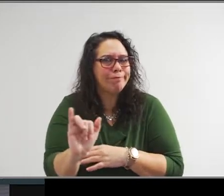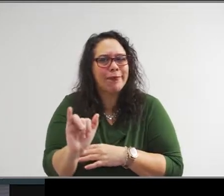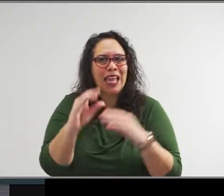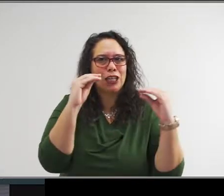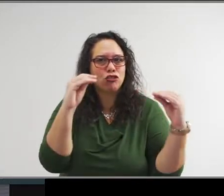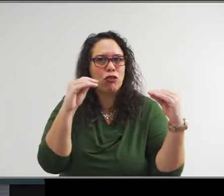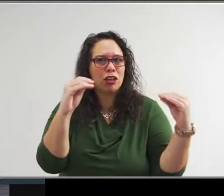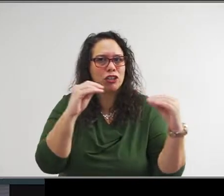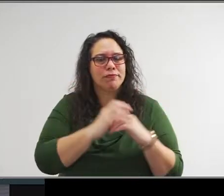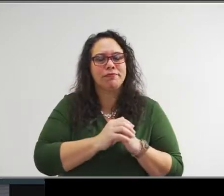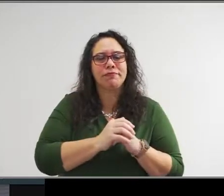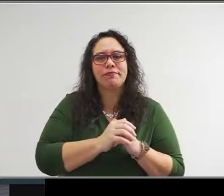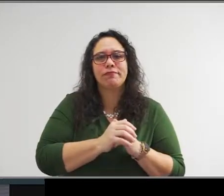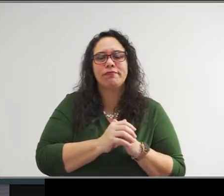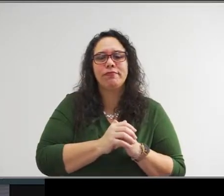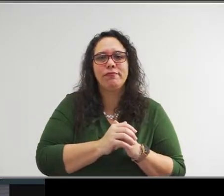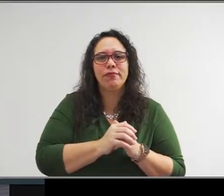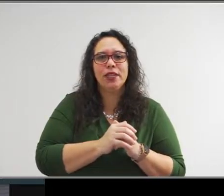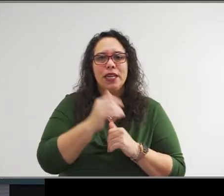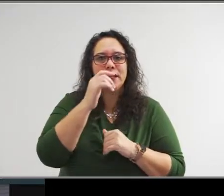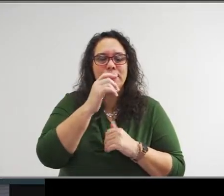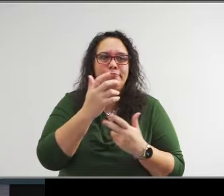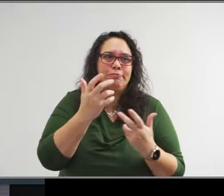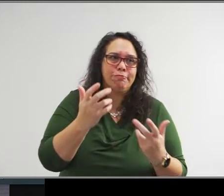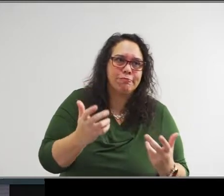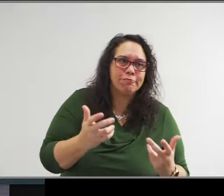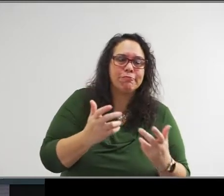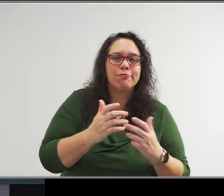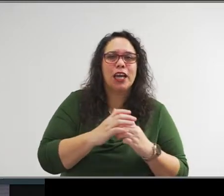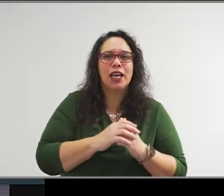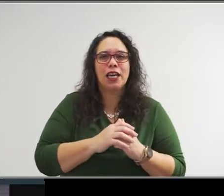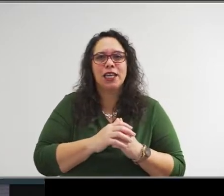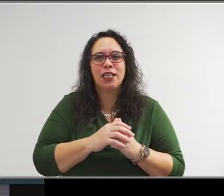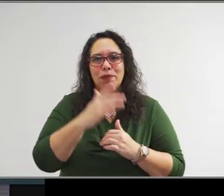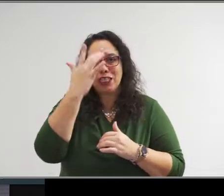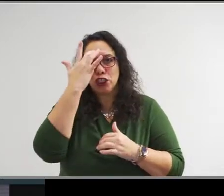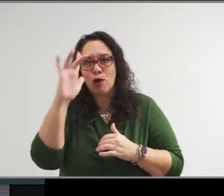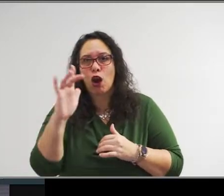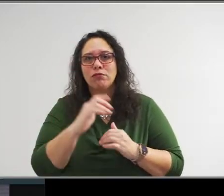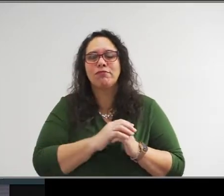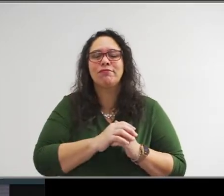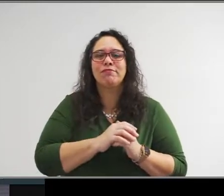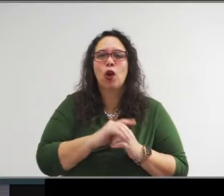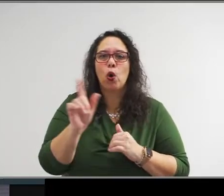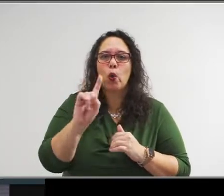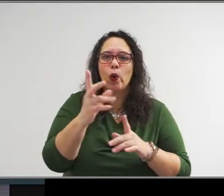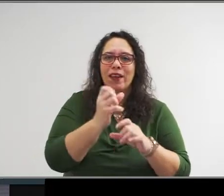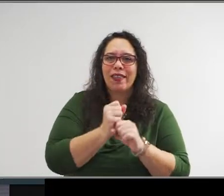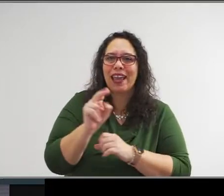at this time in terms of being smart and where do they get their news and that their digital footprints has consequences